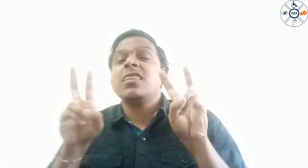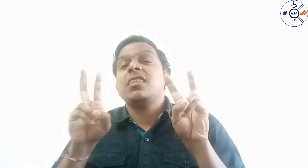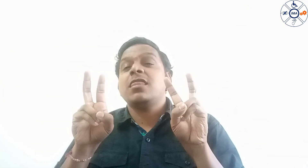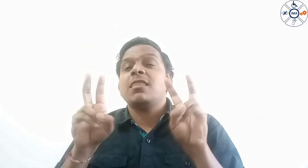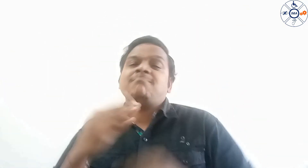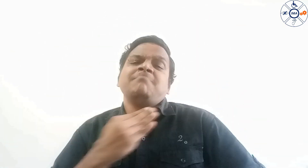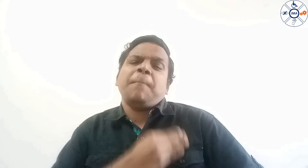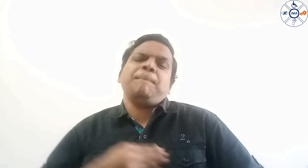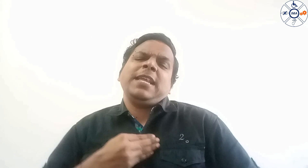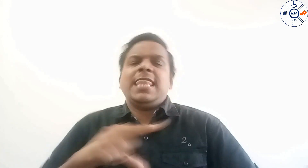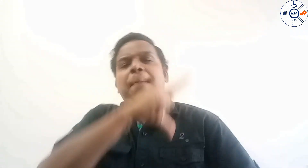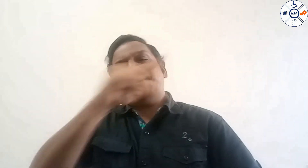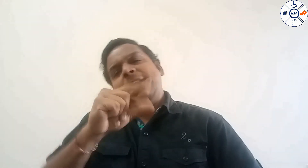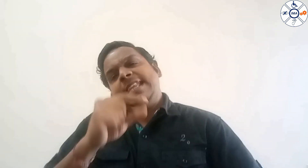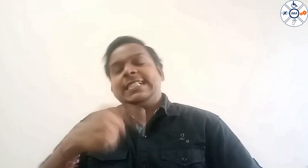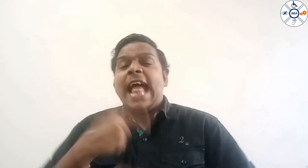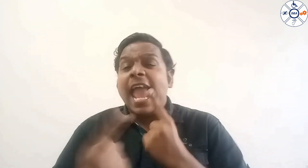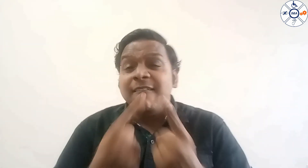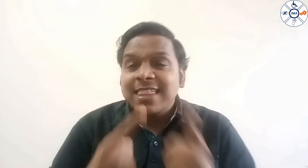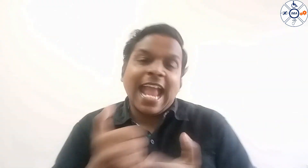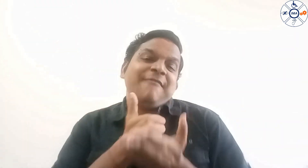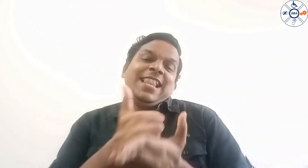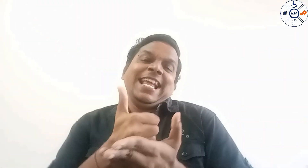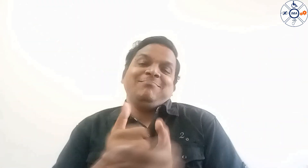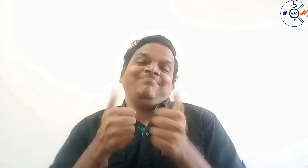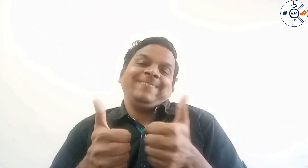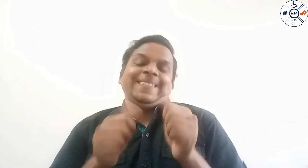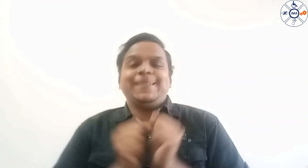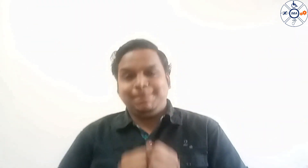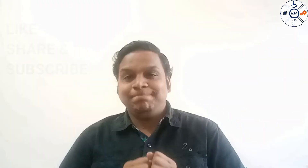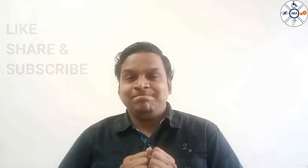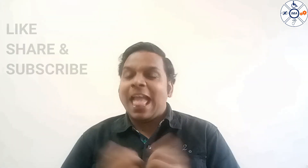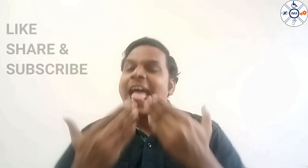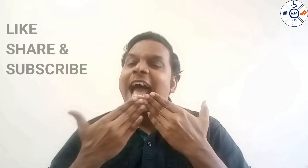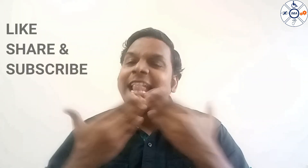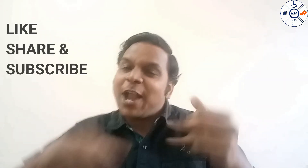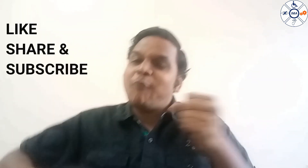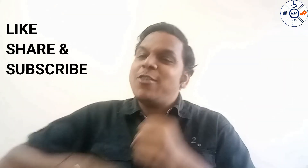please message me, I will look into it and i will help you out. Thanks for the support,